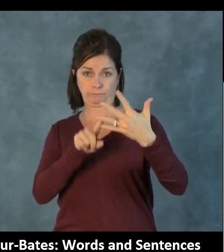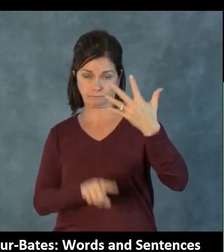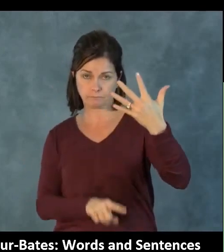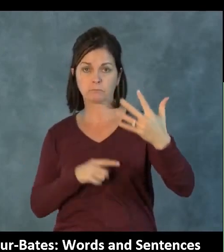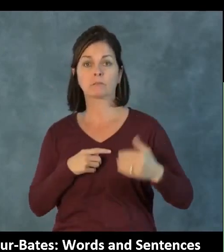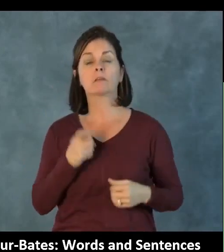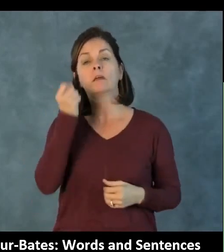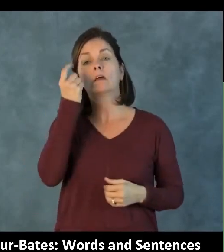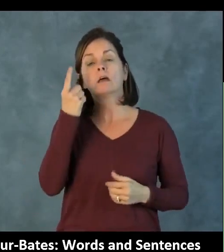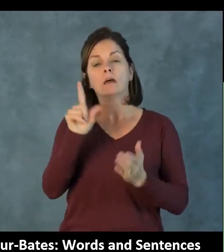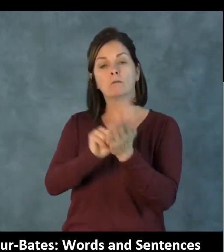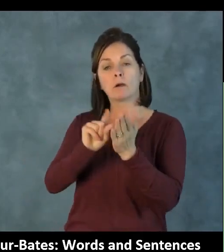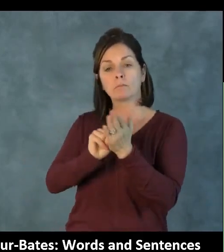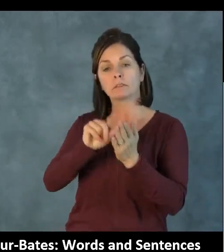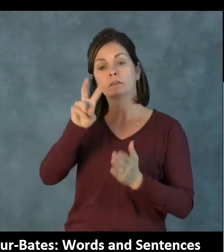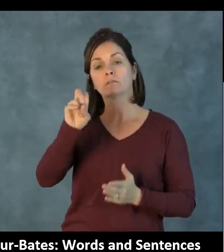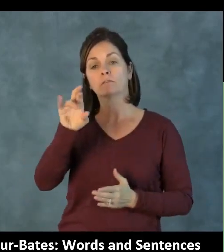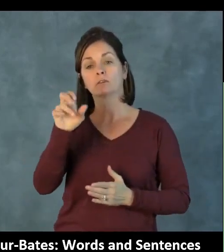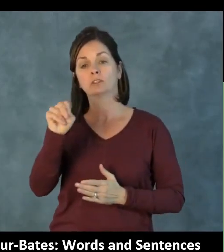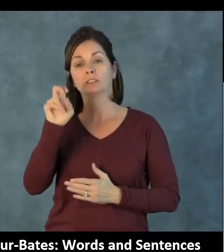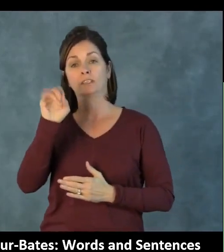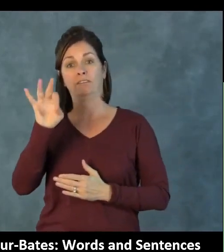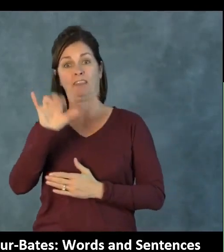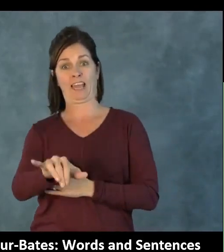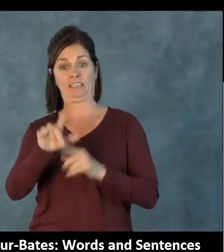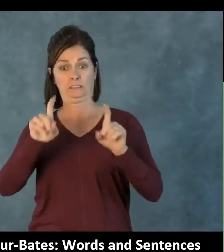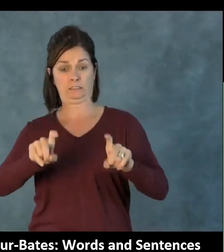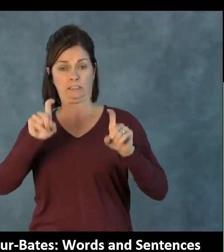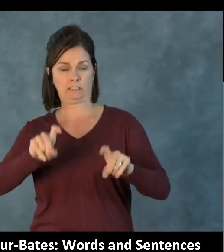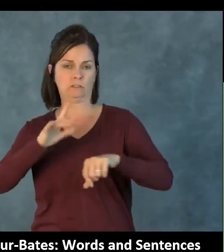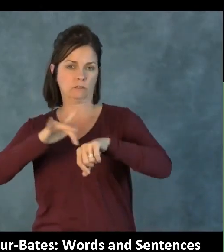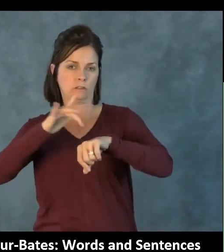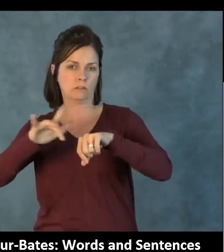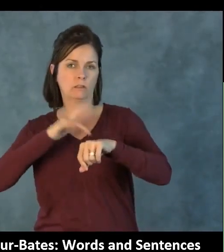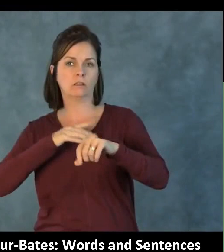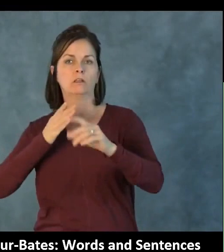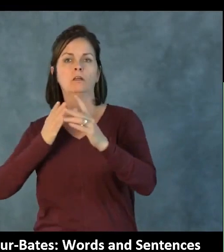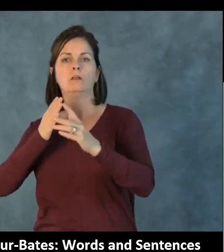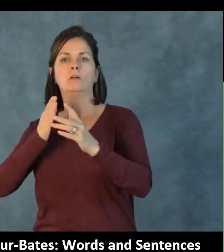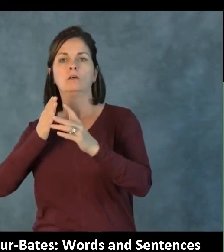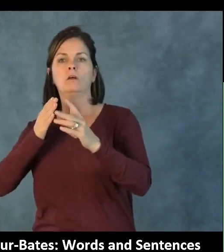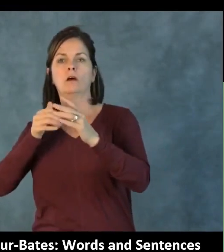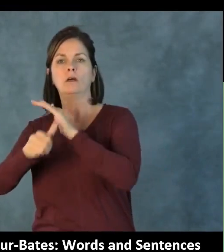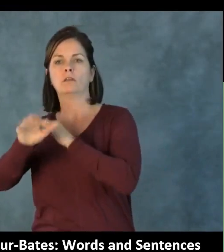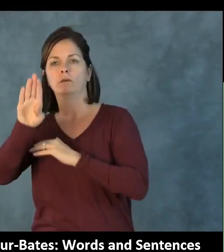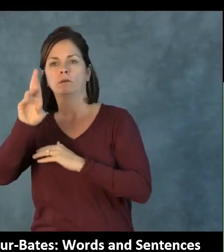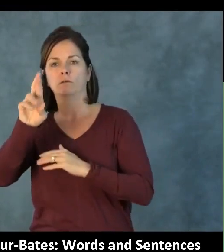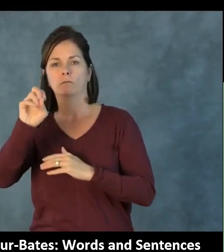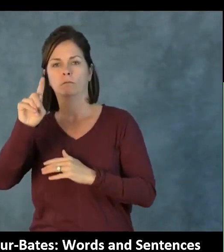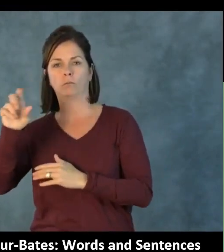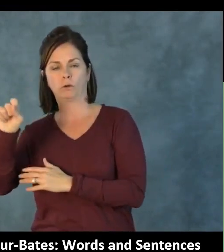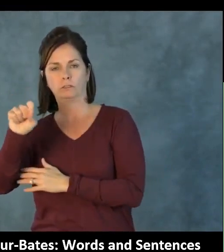The published version of this test is available through Brookes Publishing Company.